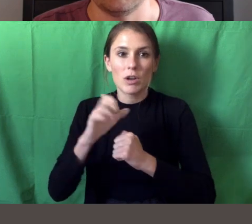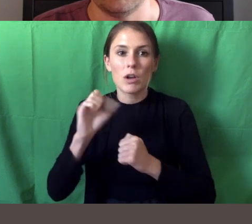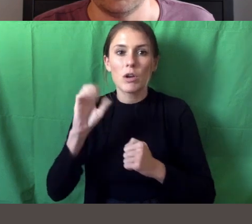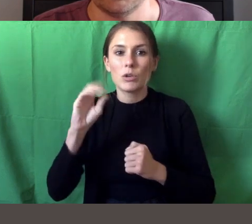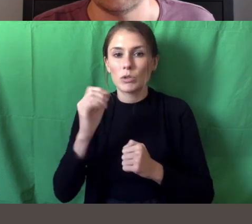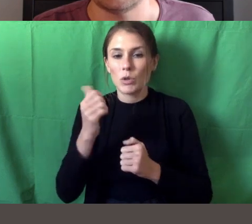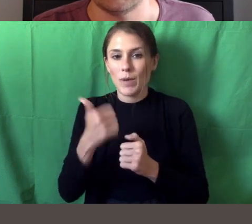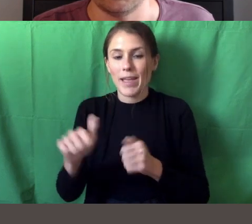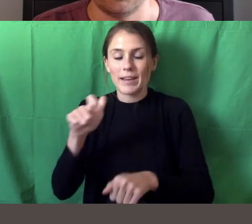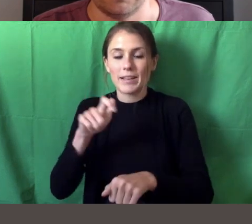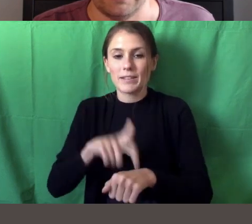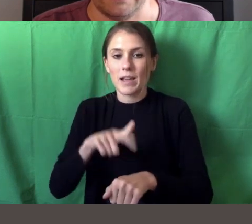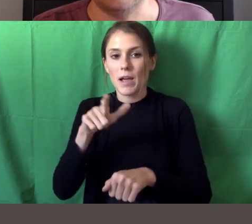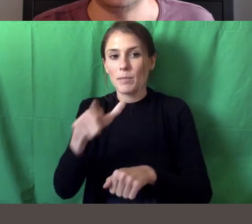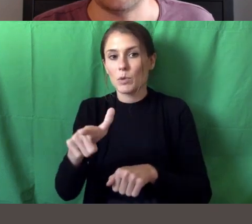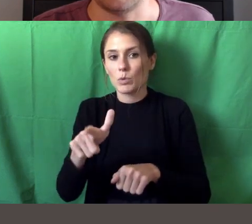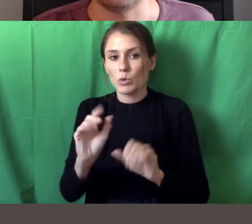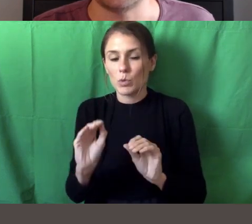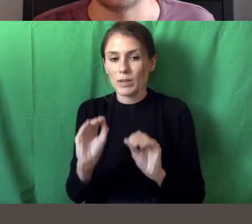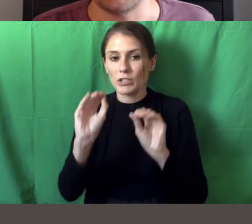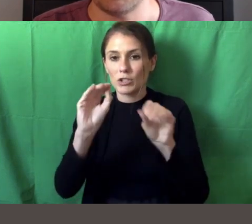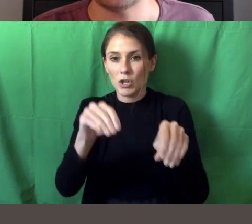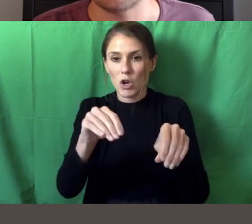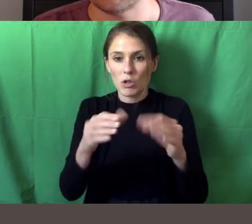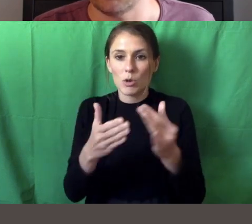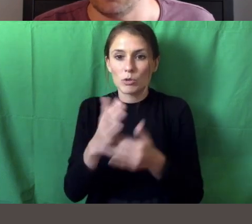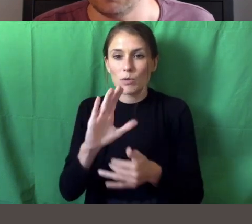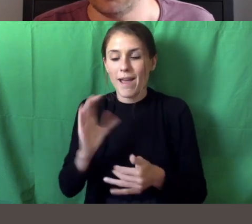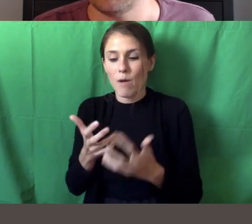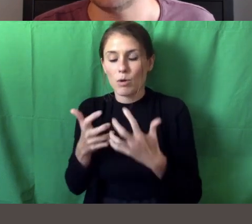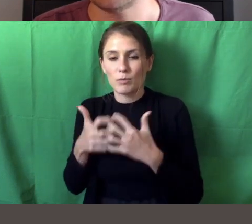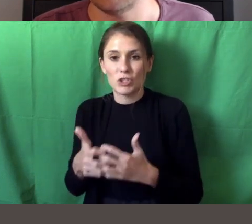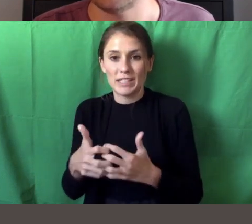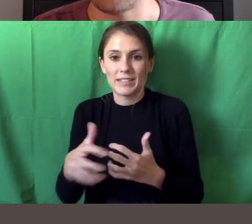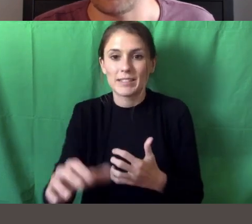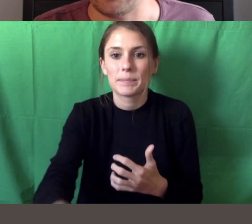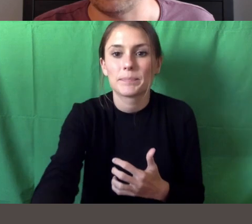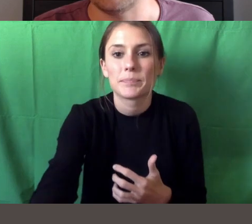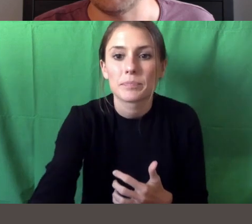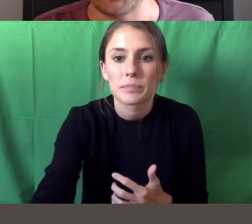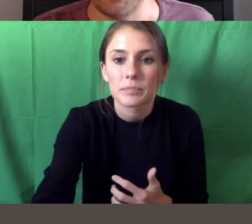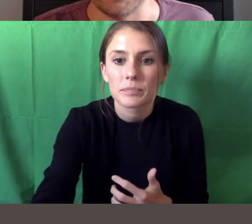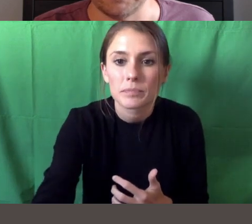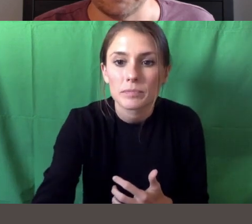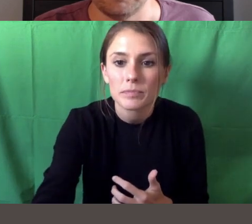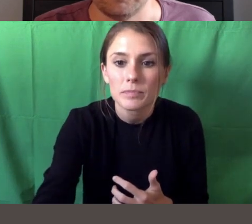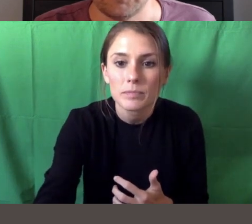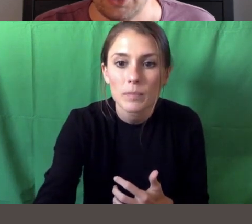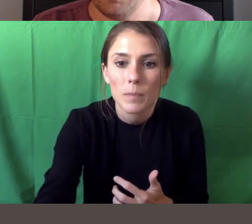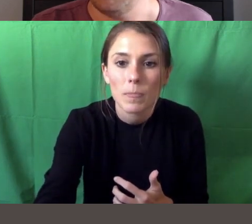of the build infrastructure of Ubuntu. So, anytime you do an apt install, this goes through